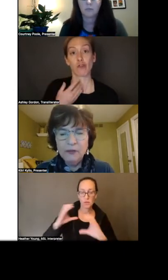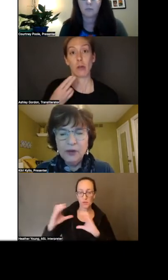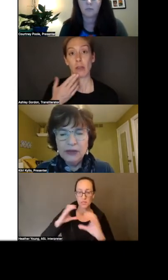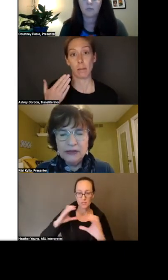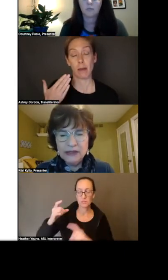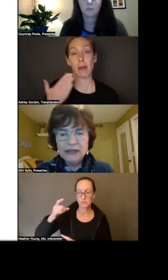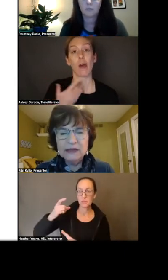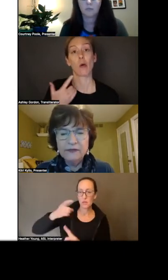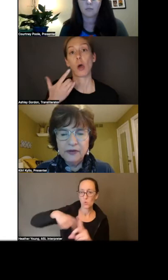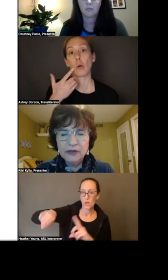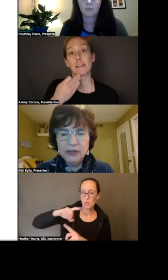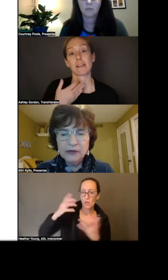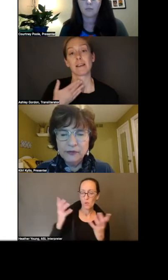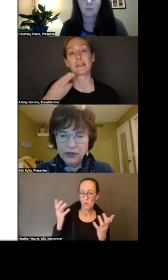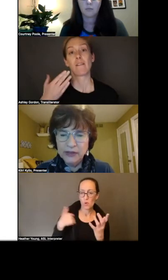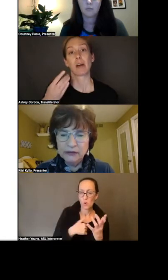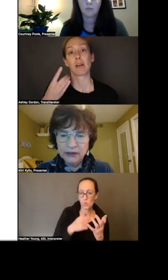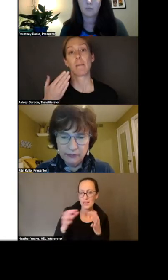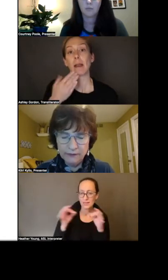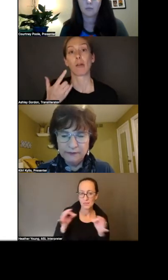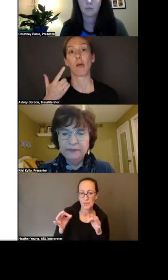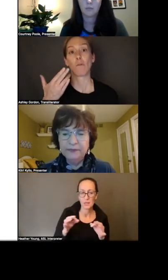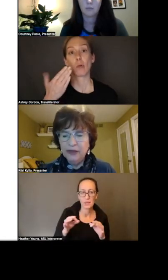at what we say is the fundamental phonemic level,